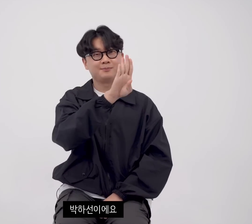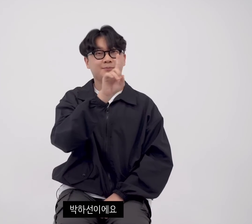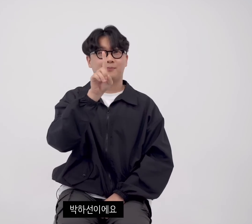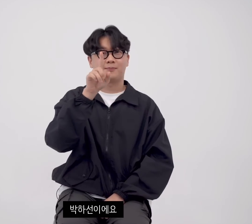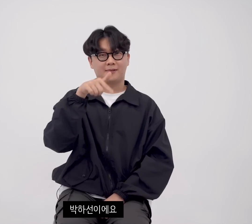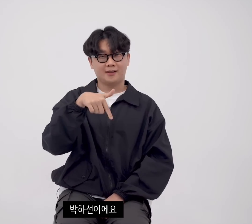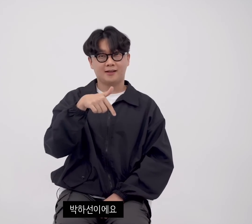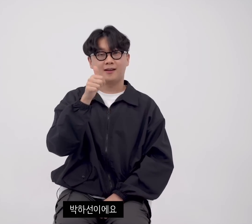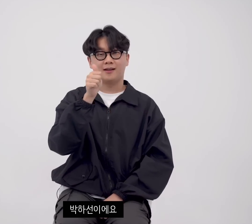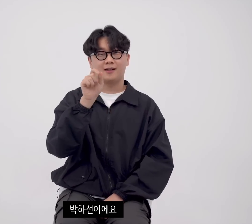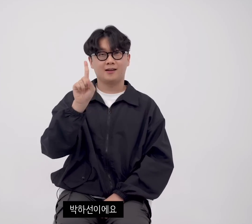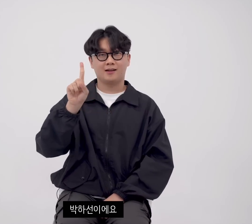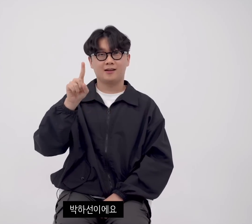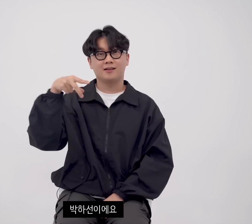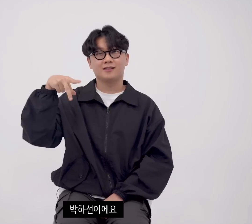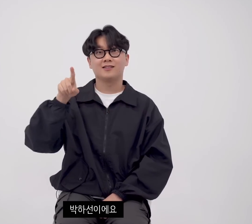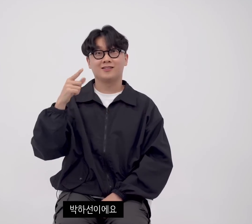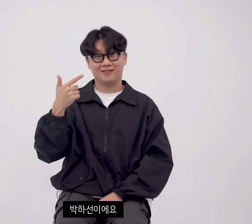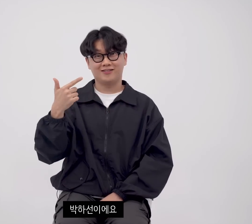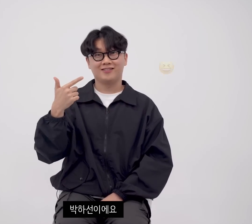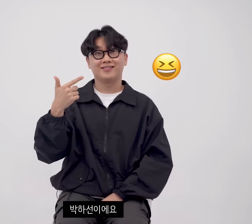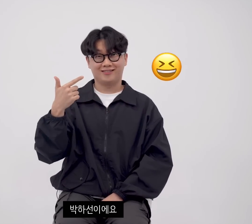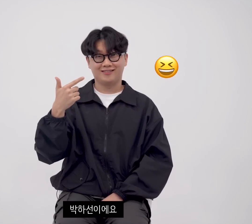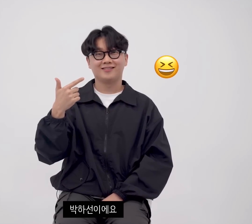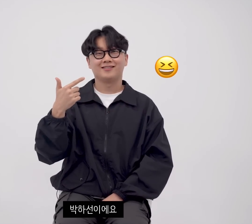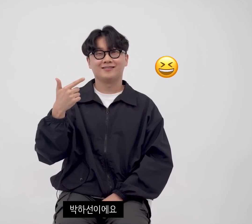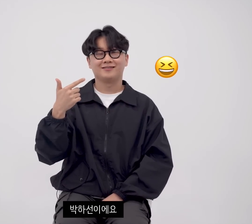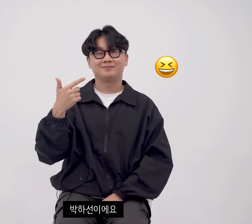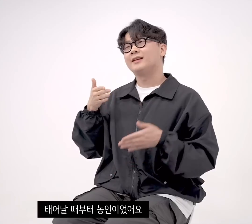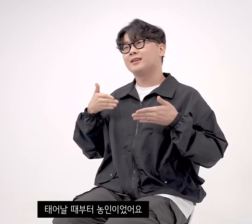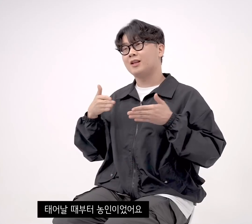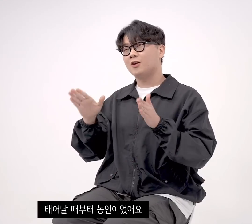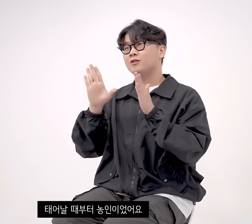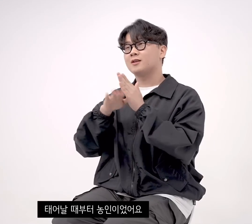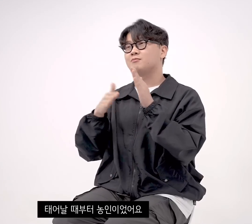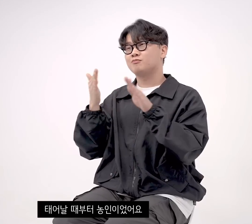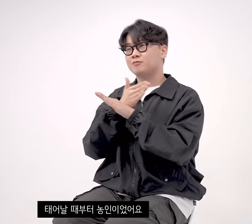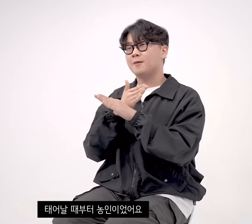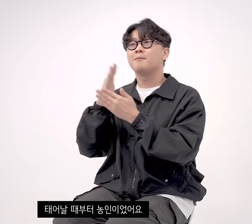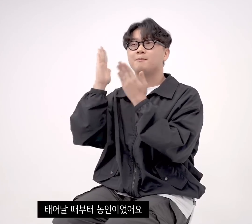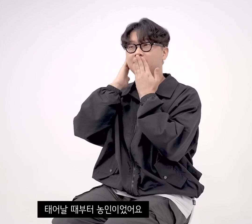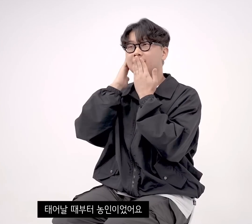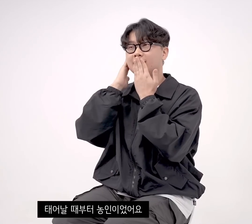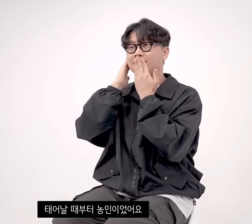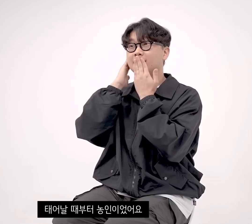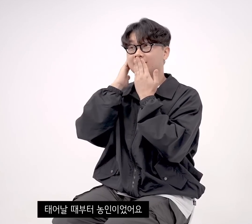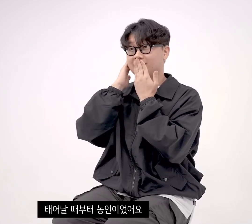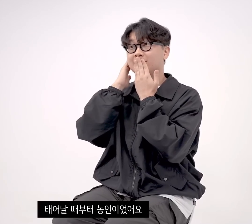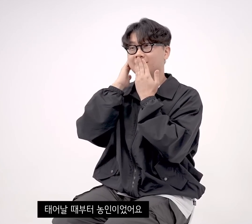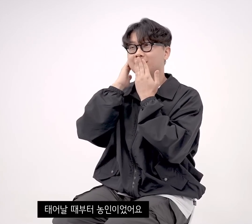It's Park Ha-Seon. I've been deaf since I was born.